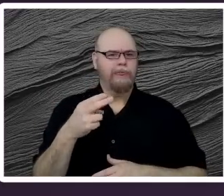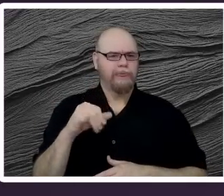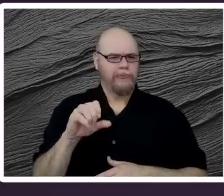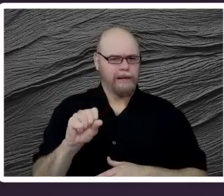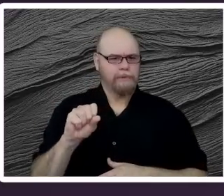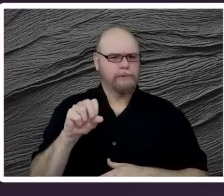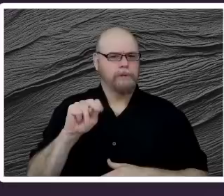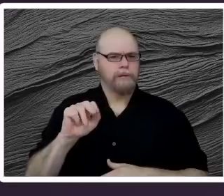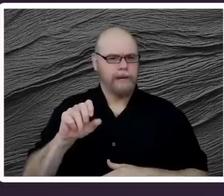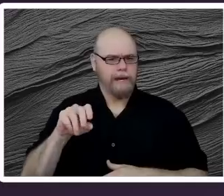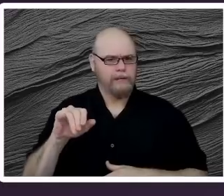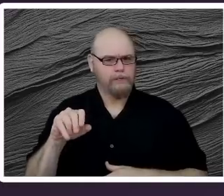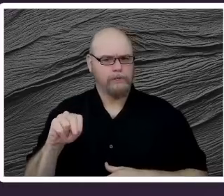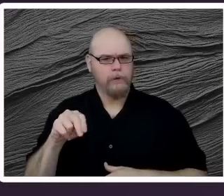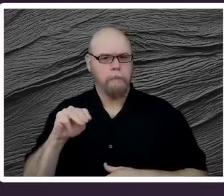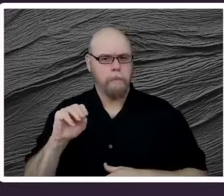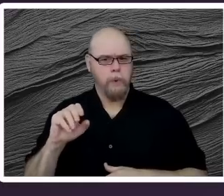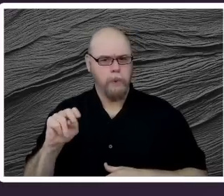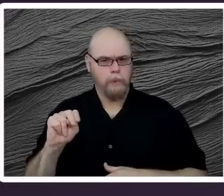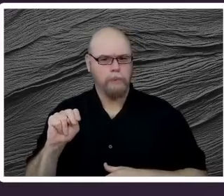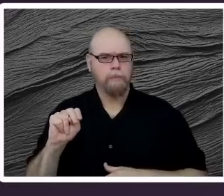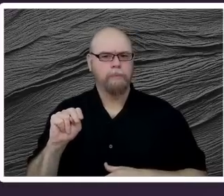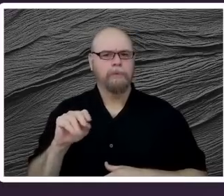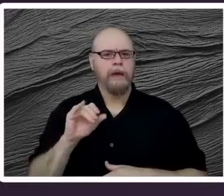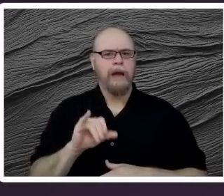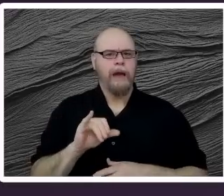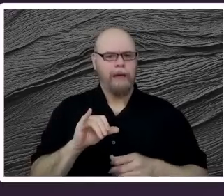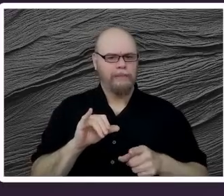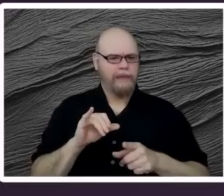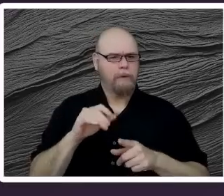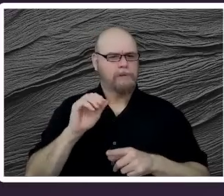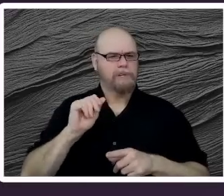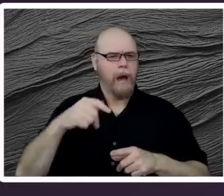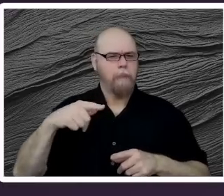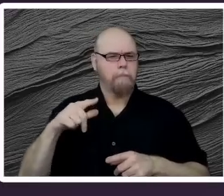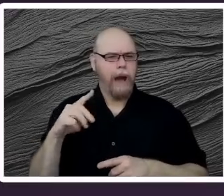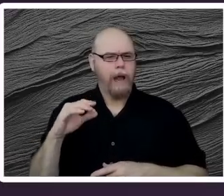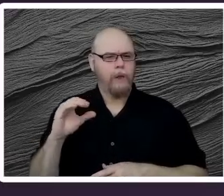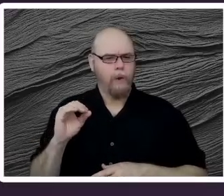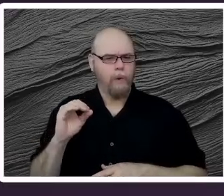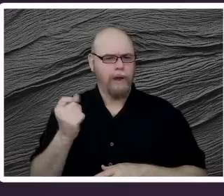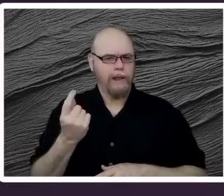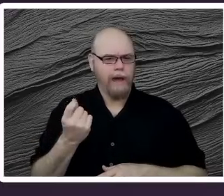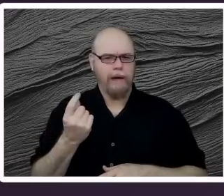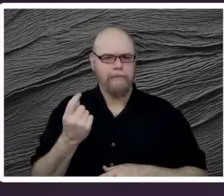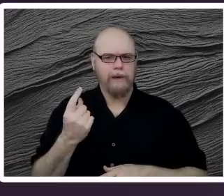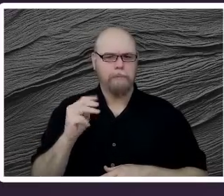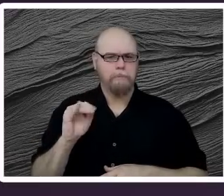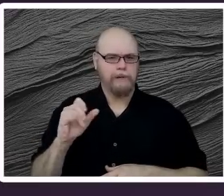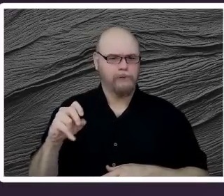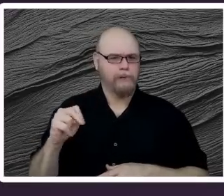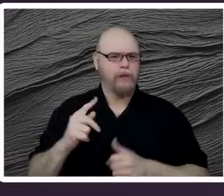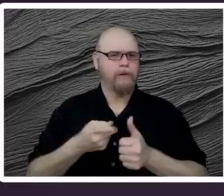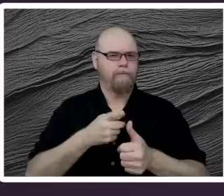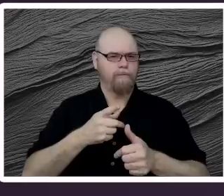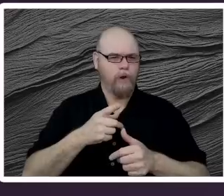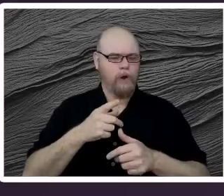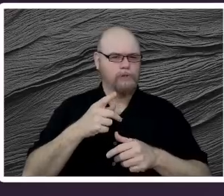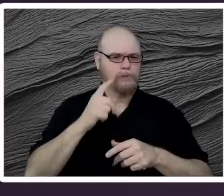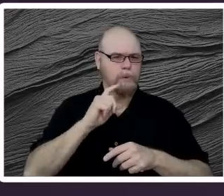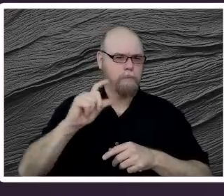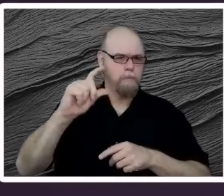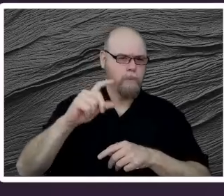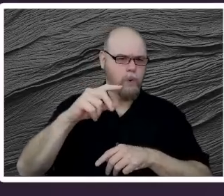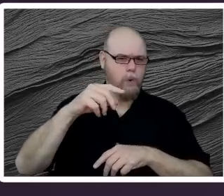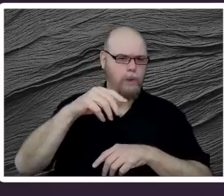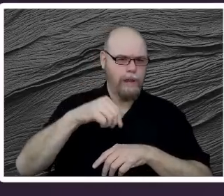of the Apollo 11 mission and the first lunar landing. It features seven posters. These are